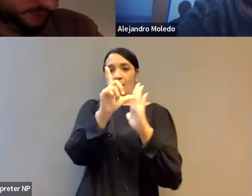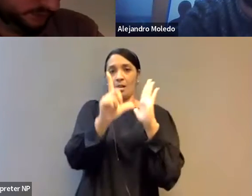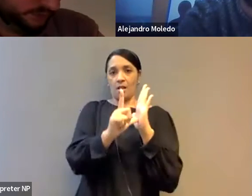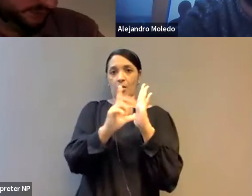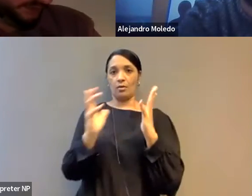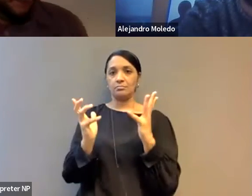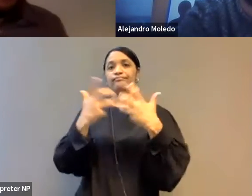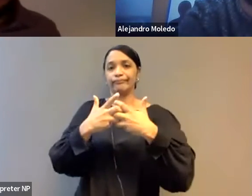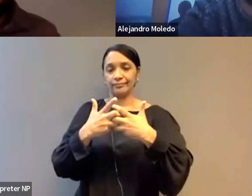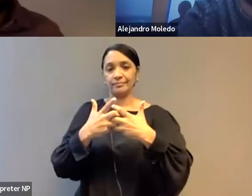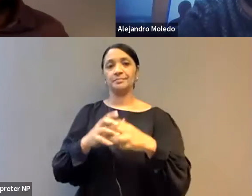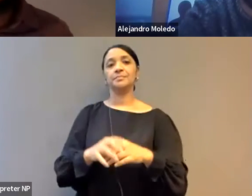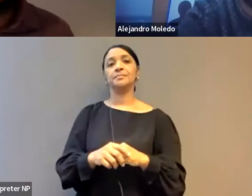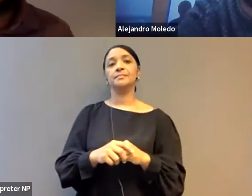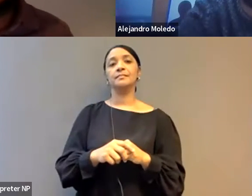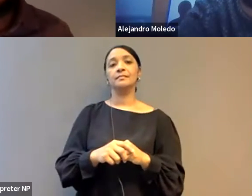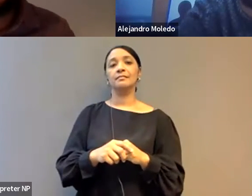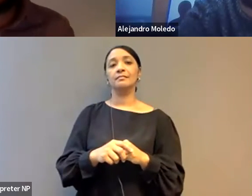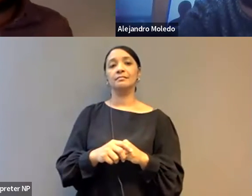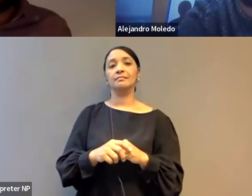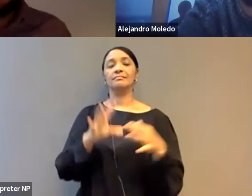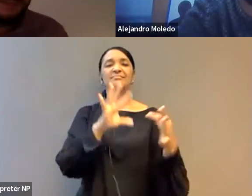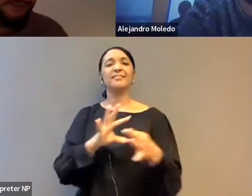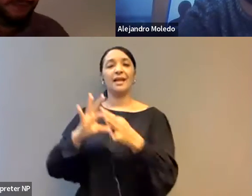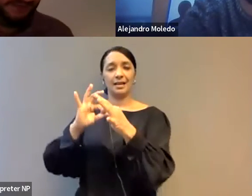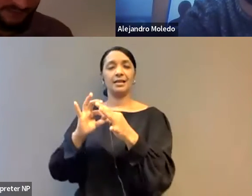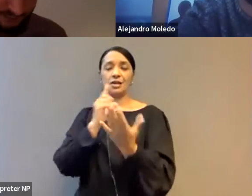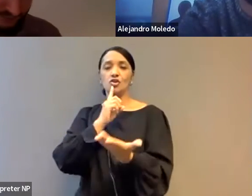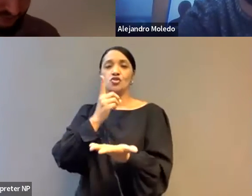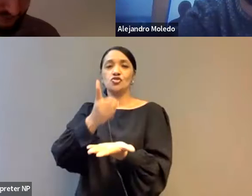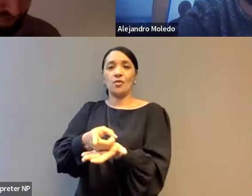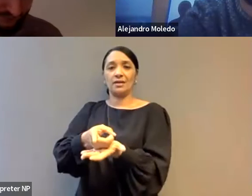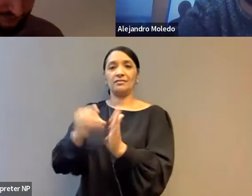In the case of directives, as André already said,